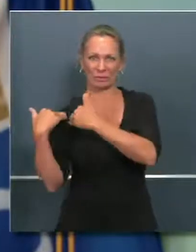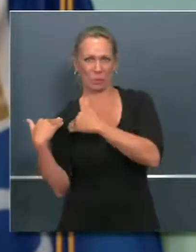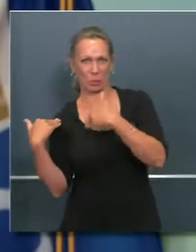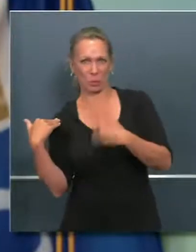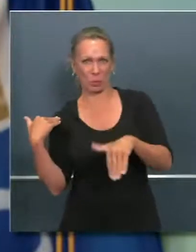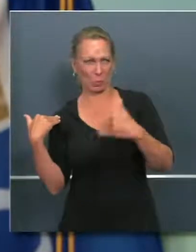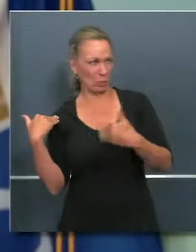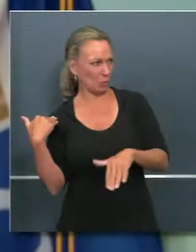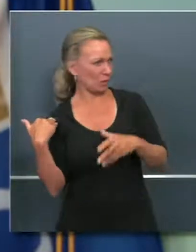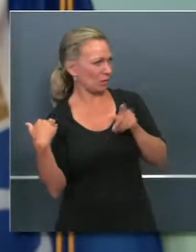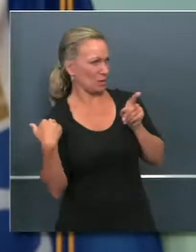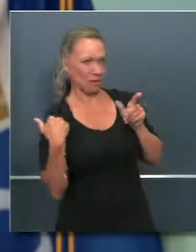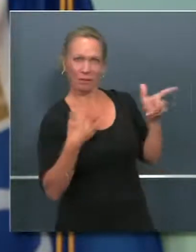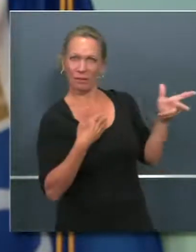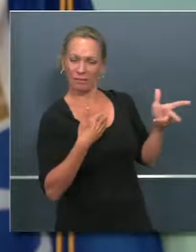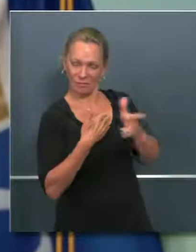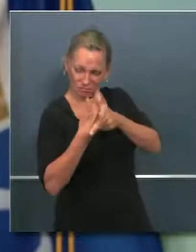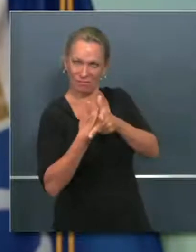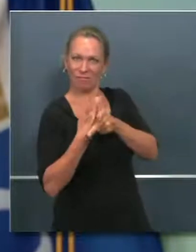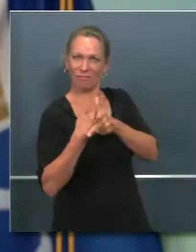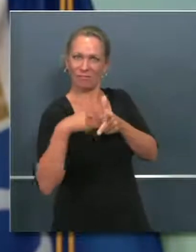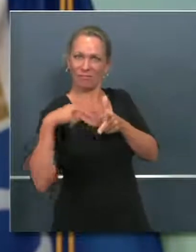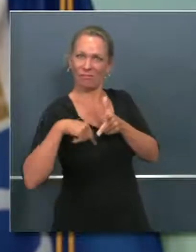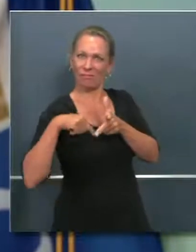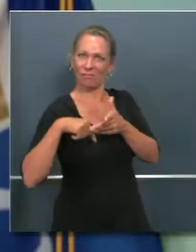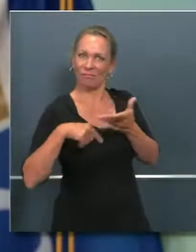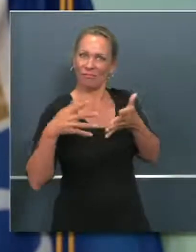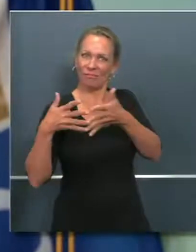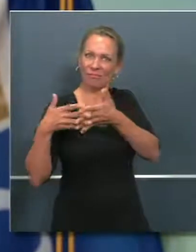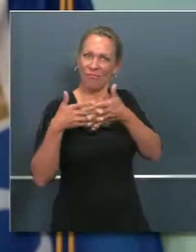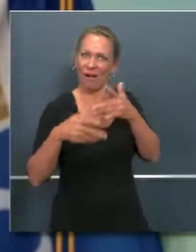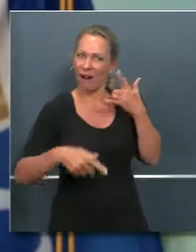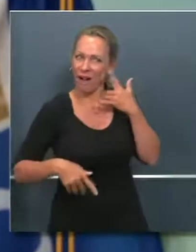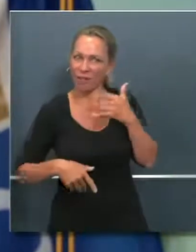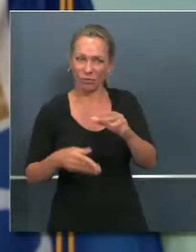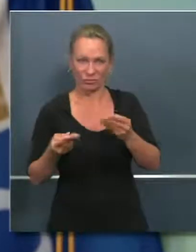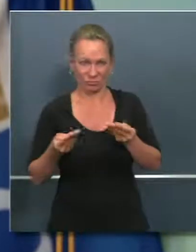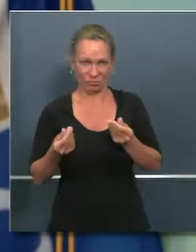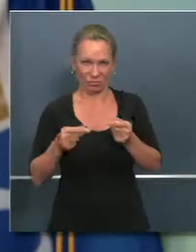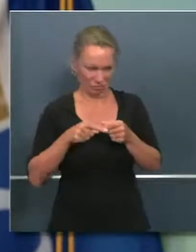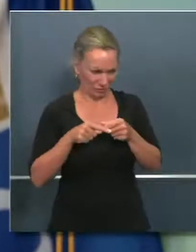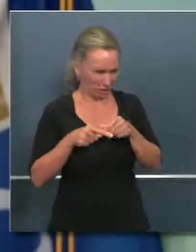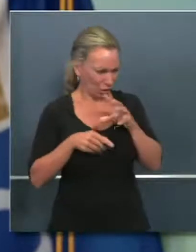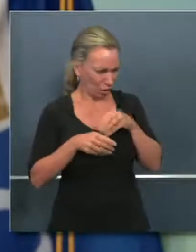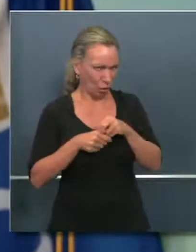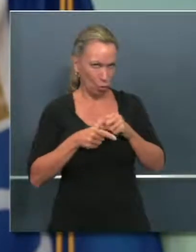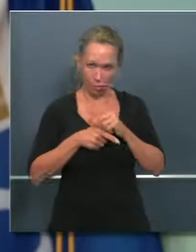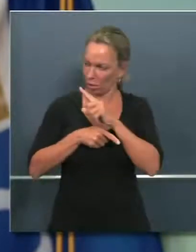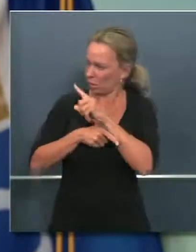the rest of the country and for those many not only passengers but primarily staff getting them